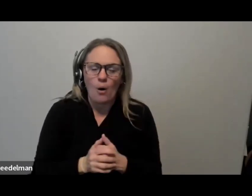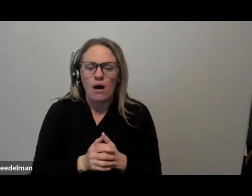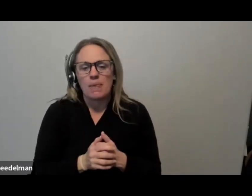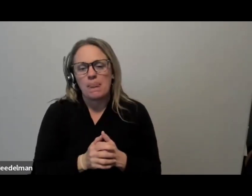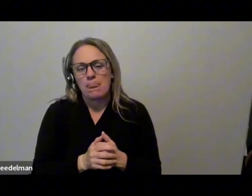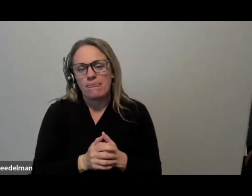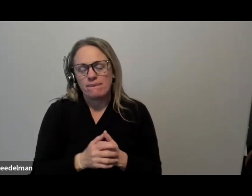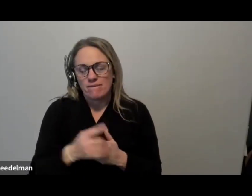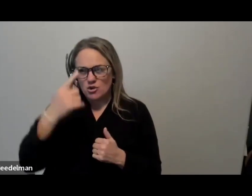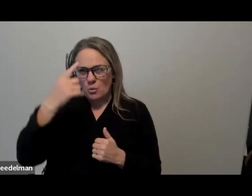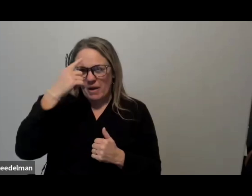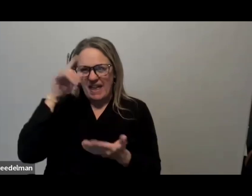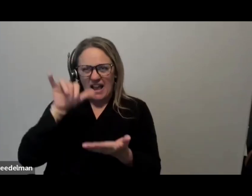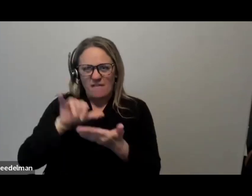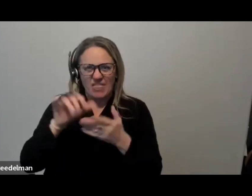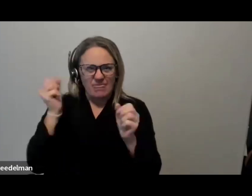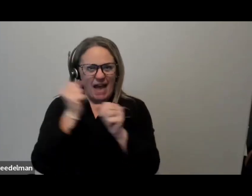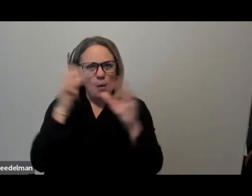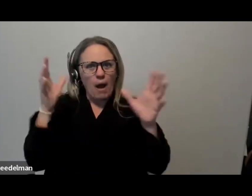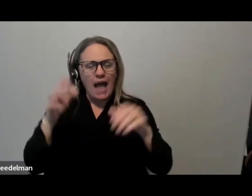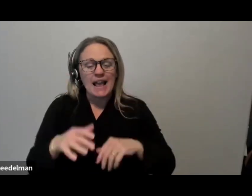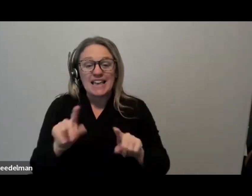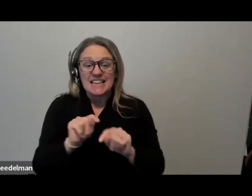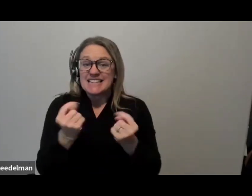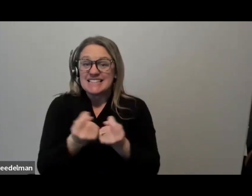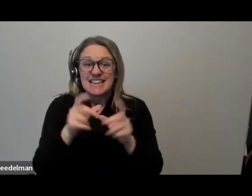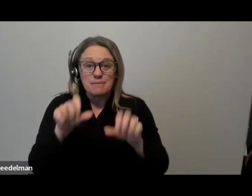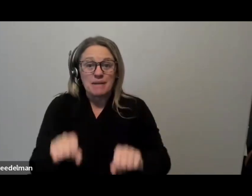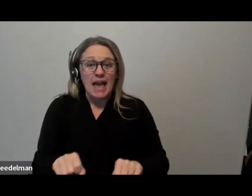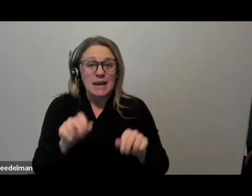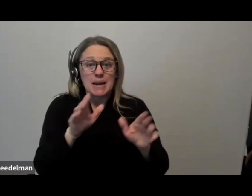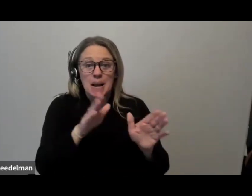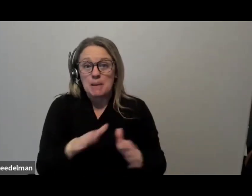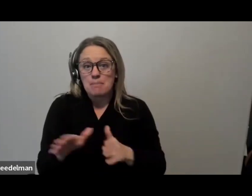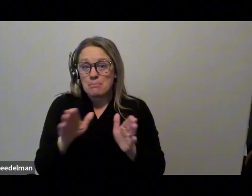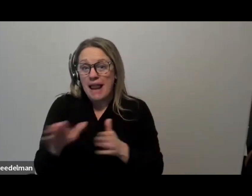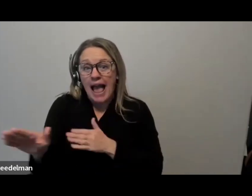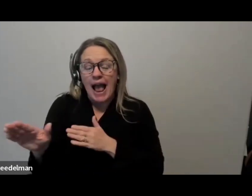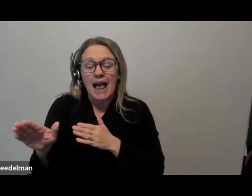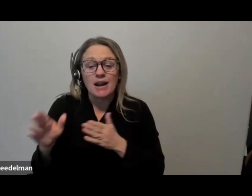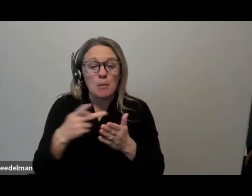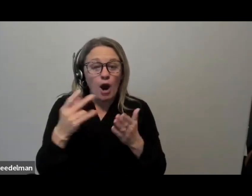to plan any sort of a design project, any sort of a research project, we want to have people in the room